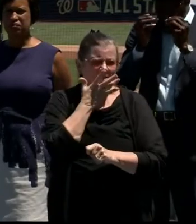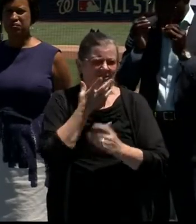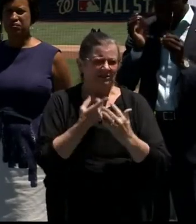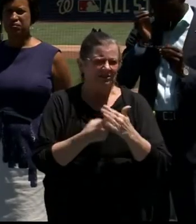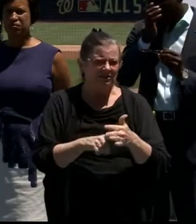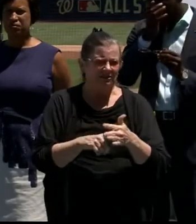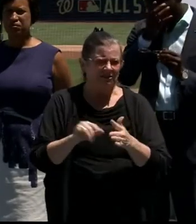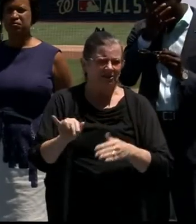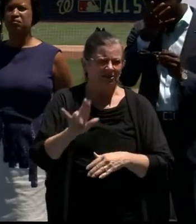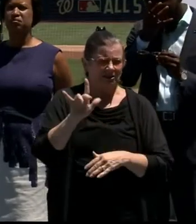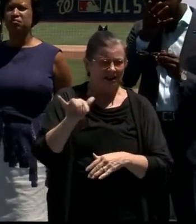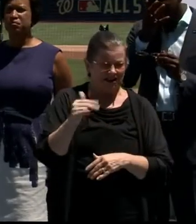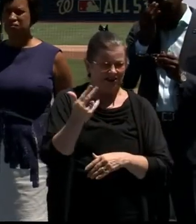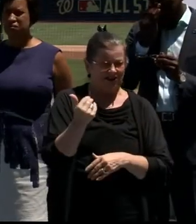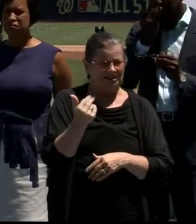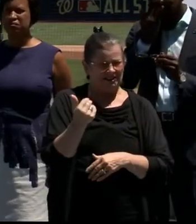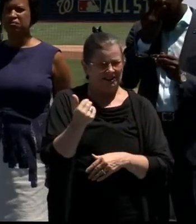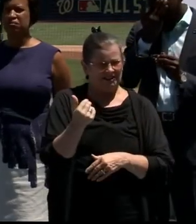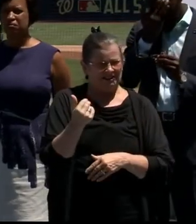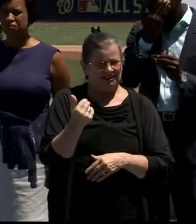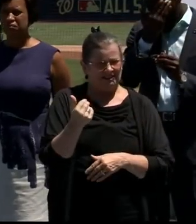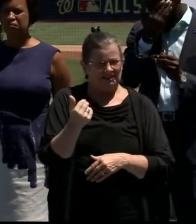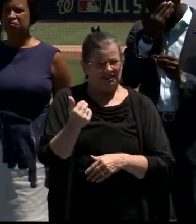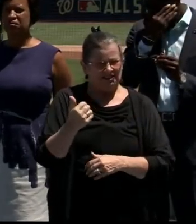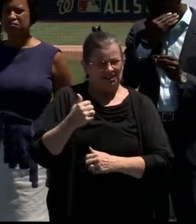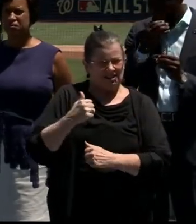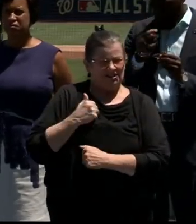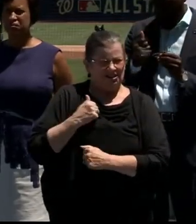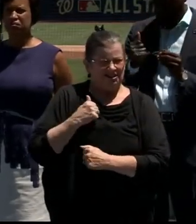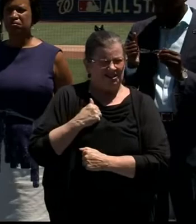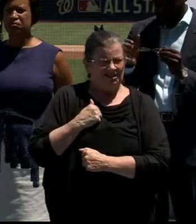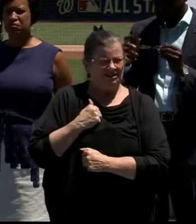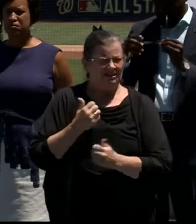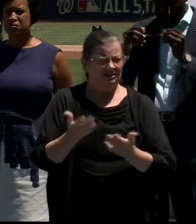SERVICES CLASSIC GAME PRESENTED BY T-MOBILE FOLLOWED BY ALL-STAR